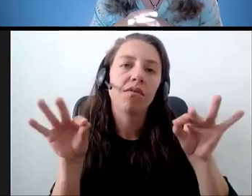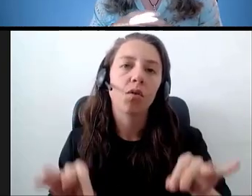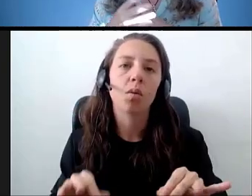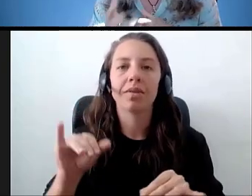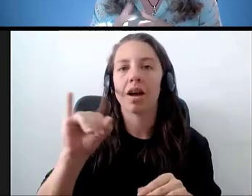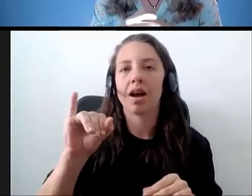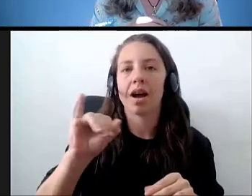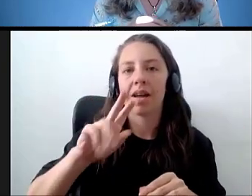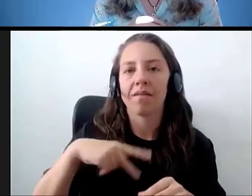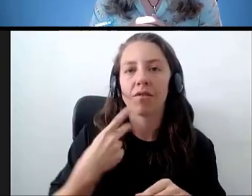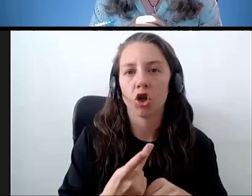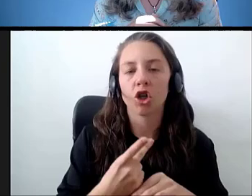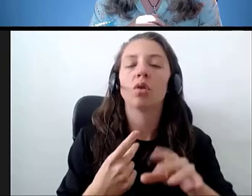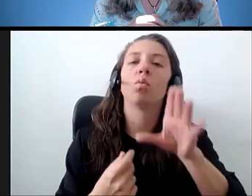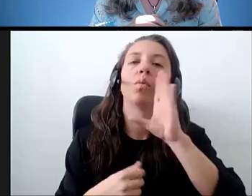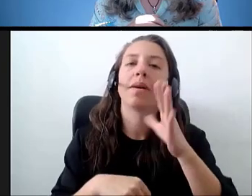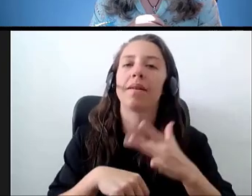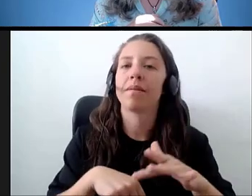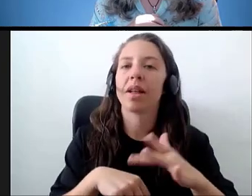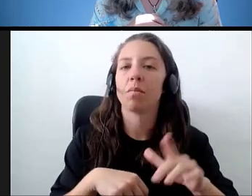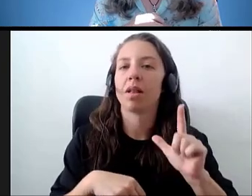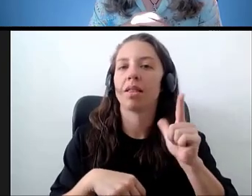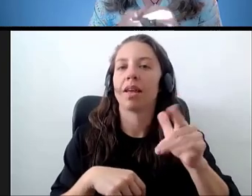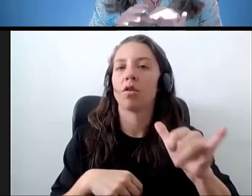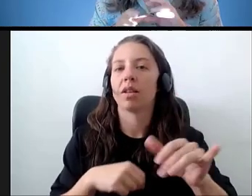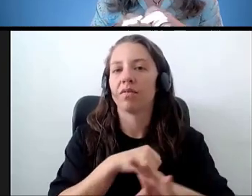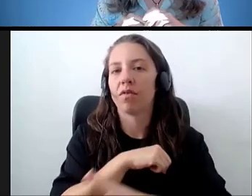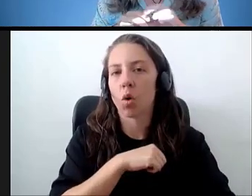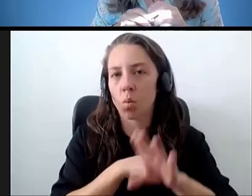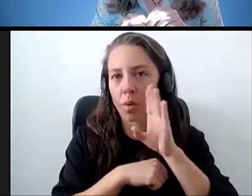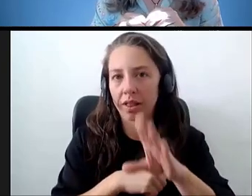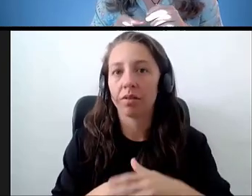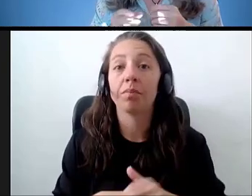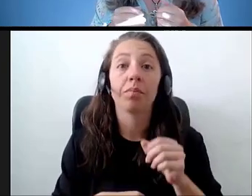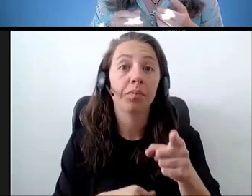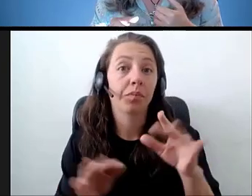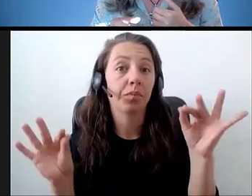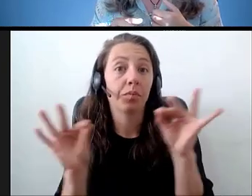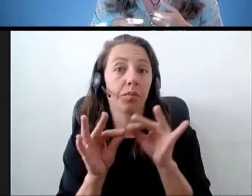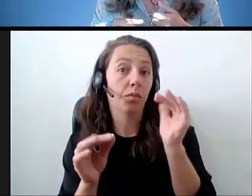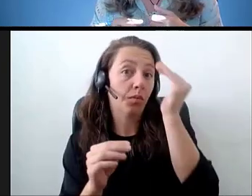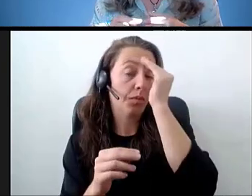which will be available later this Fall. It's important to know that between now and this Fall,